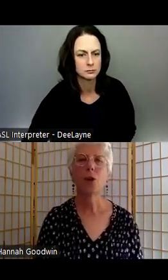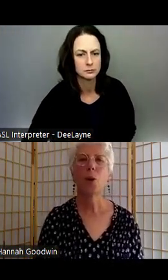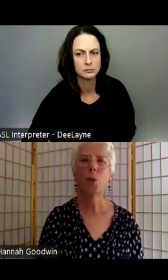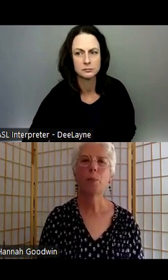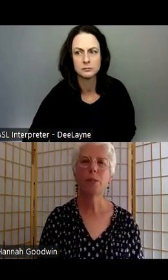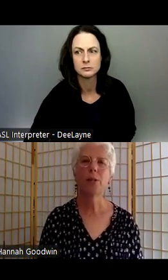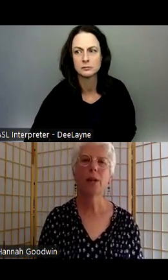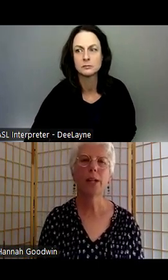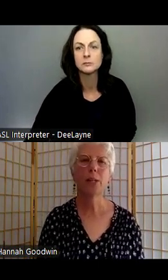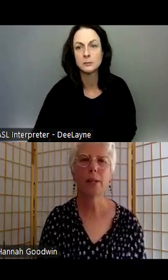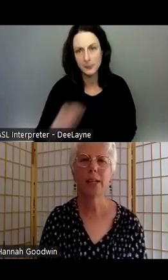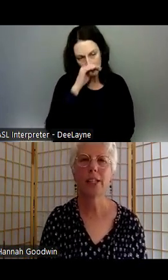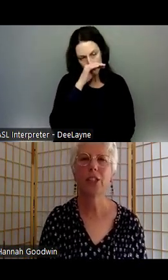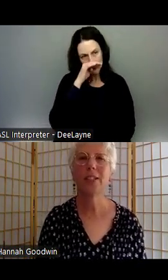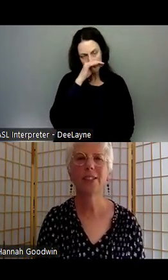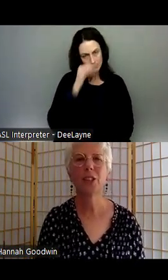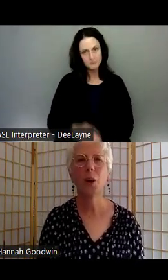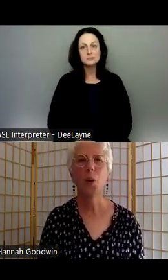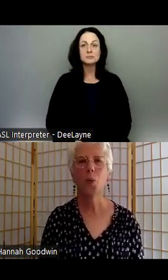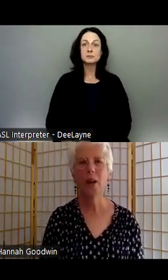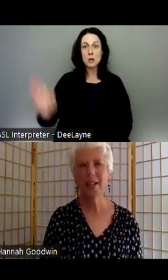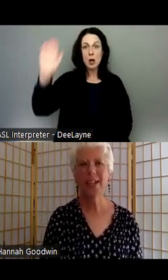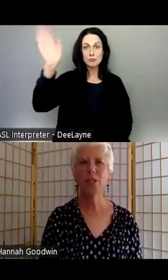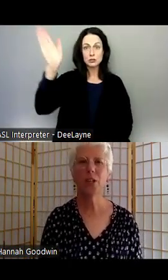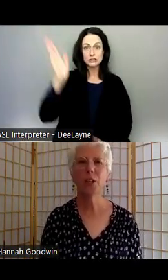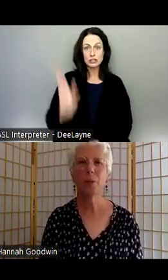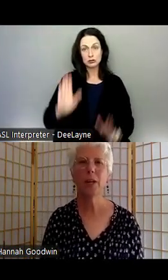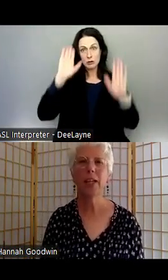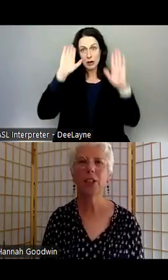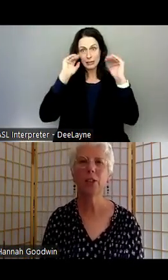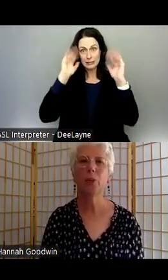So presenter expectations, one is good communication